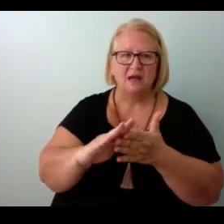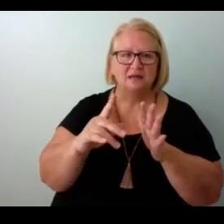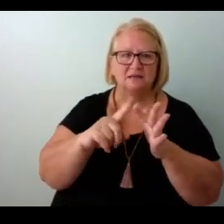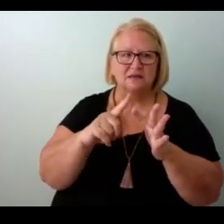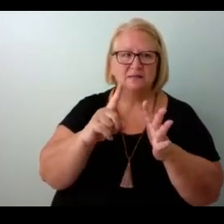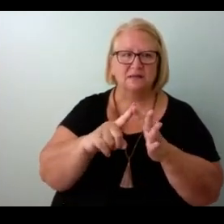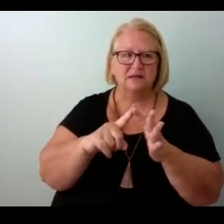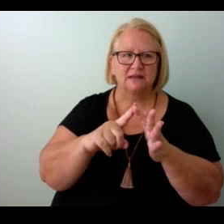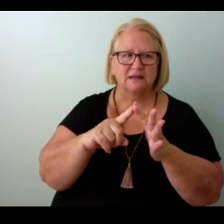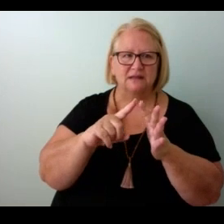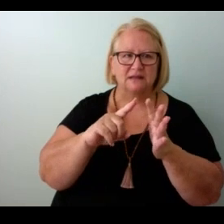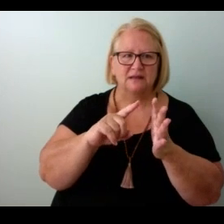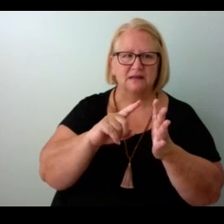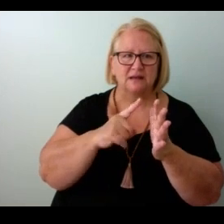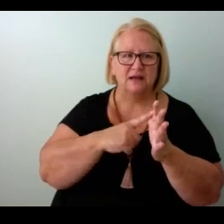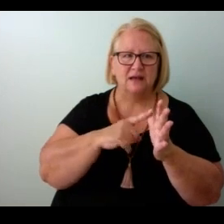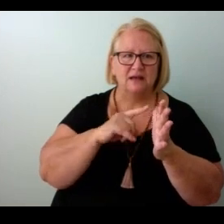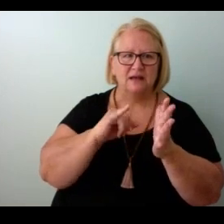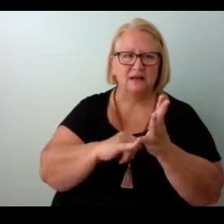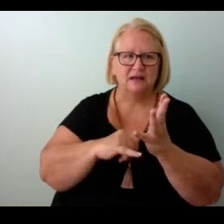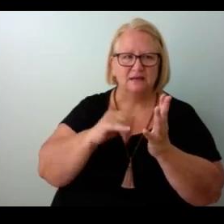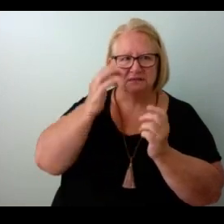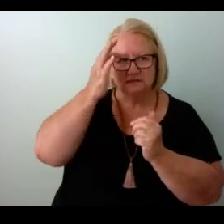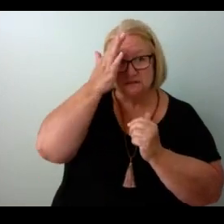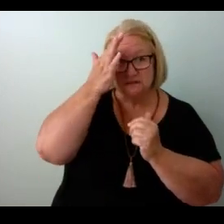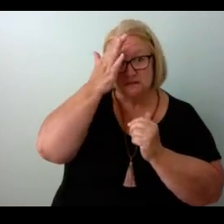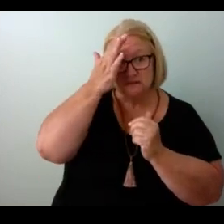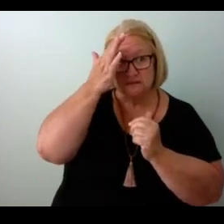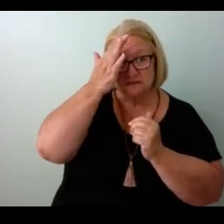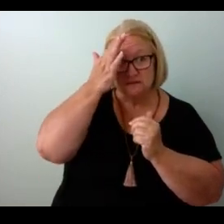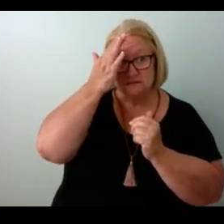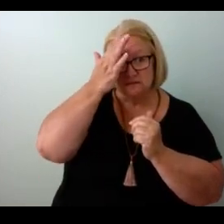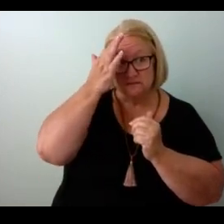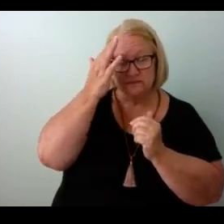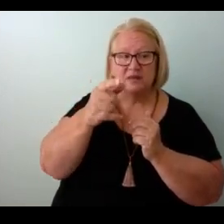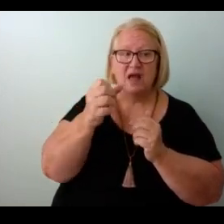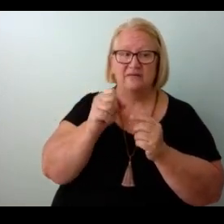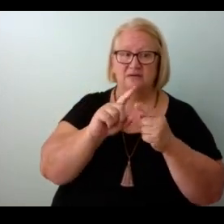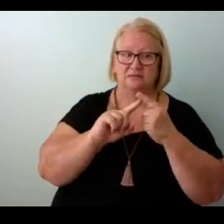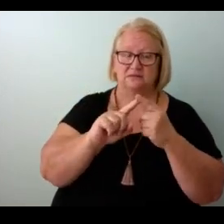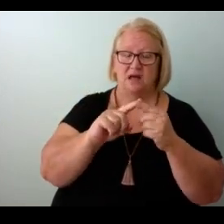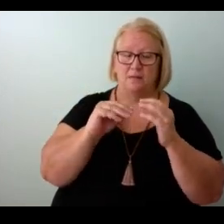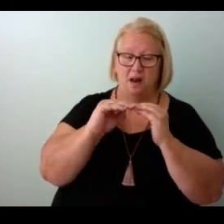relief thresholds have remained at the same level for over a decade.